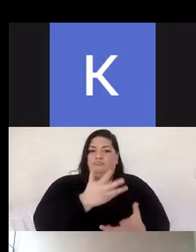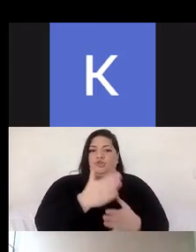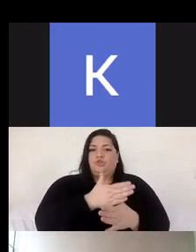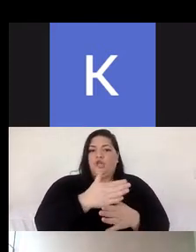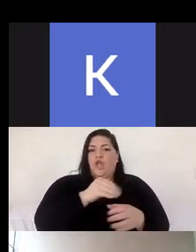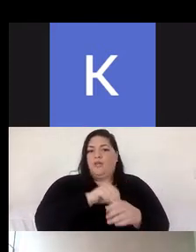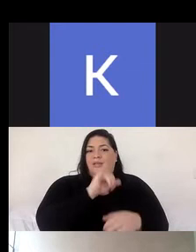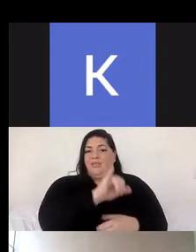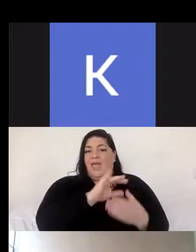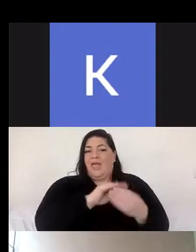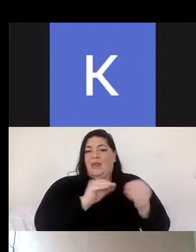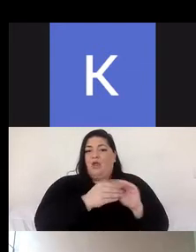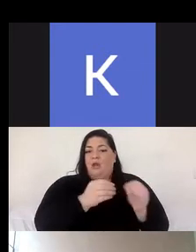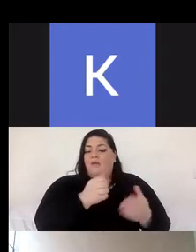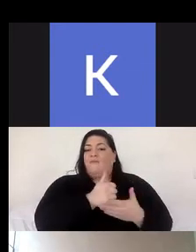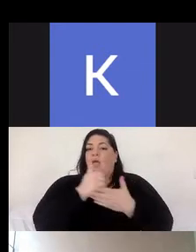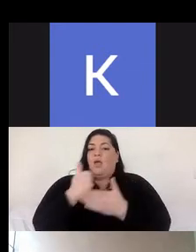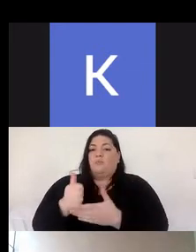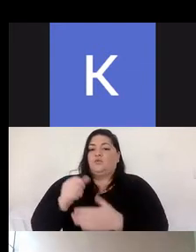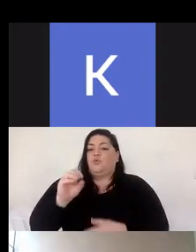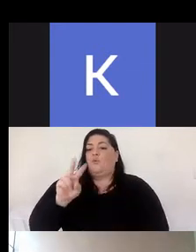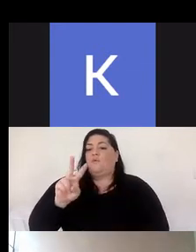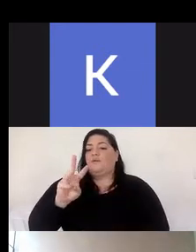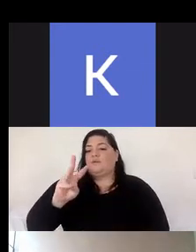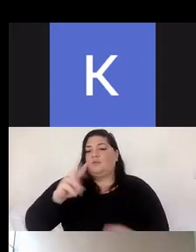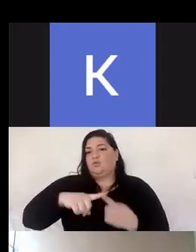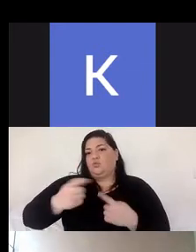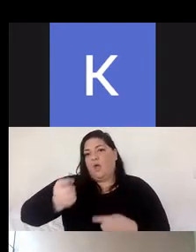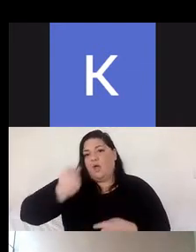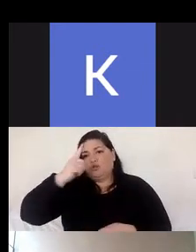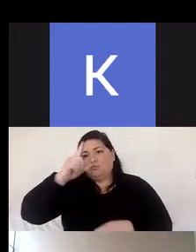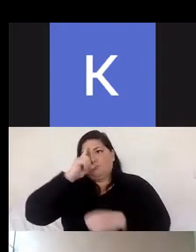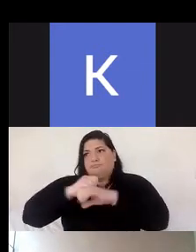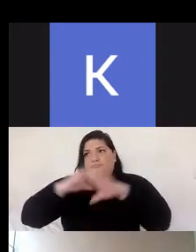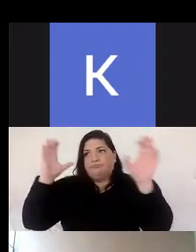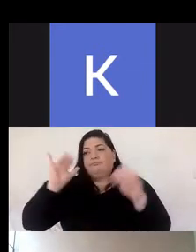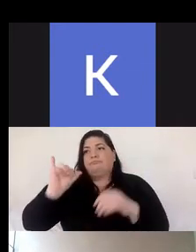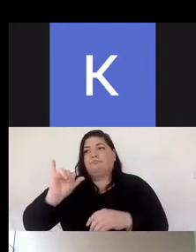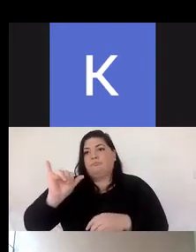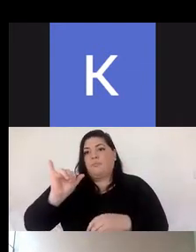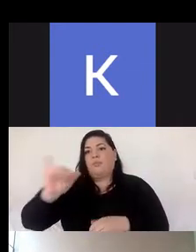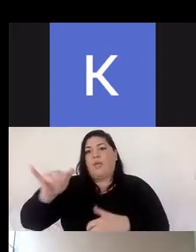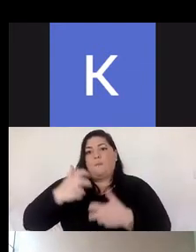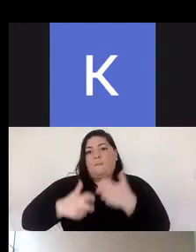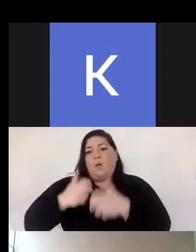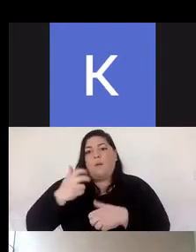helps OVW understand and frame the problem and explain what solutions are out there that